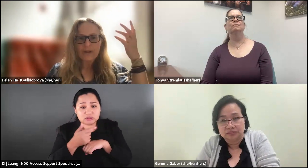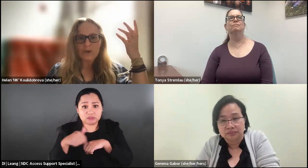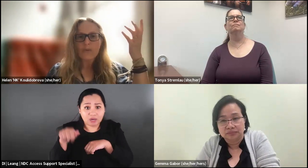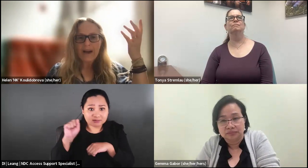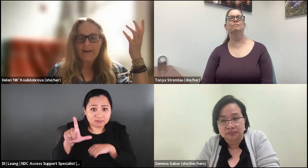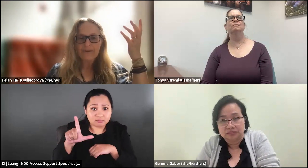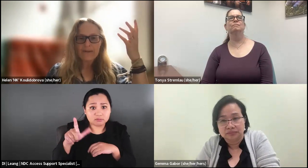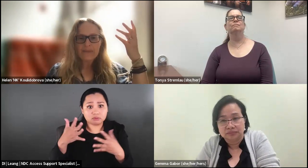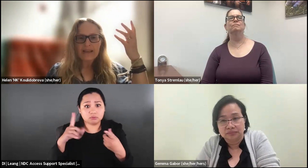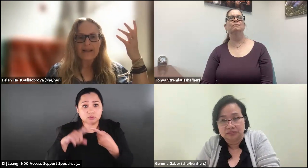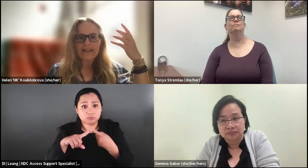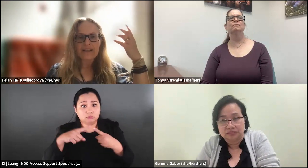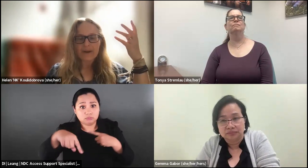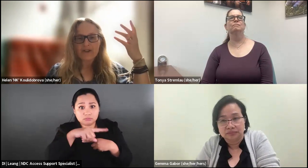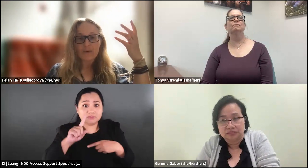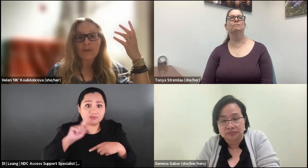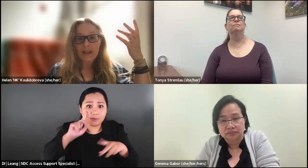We don't have yet as much as we would